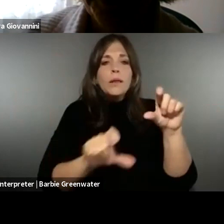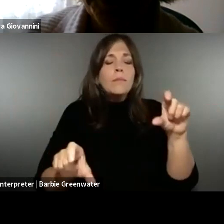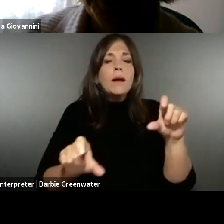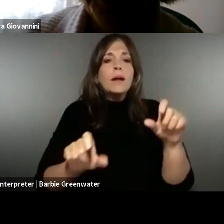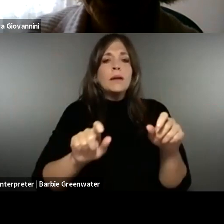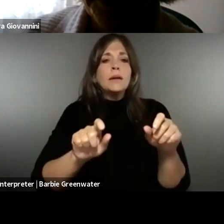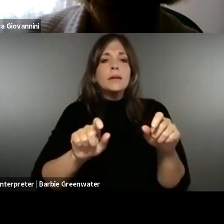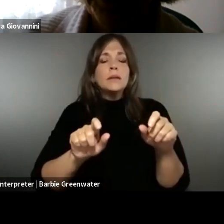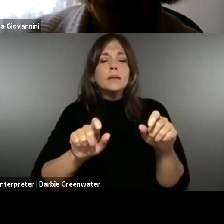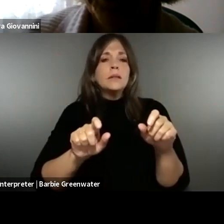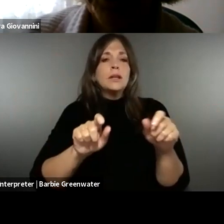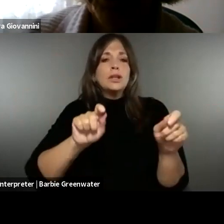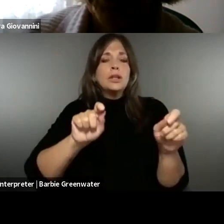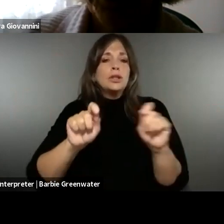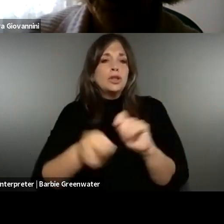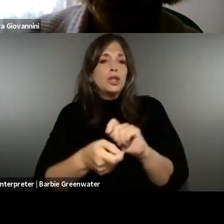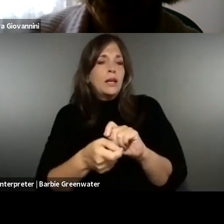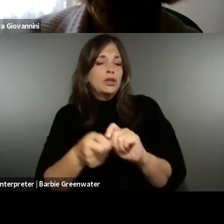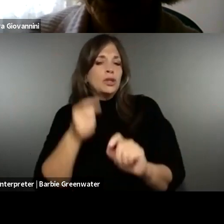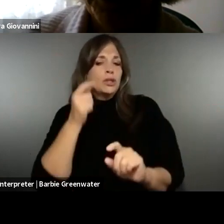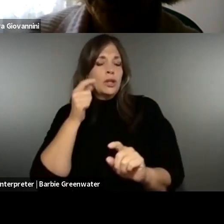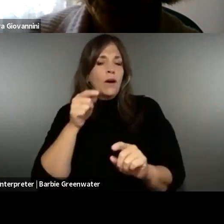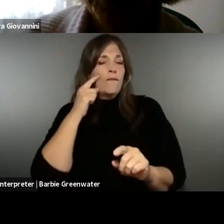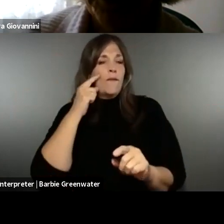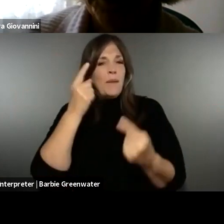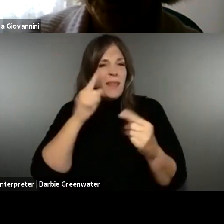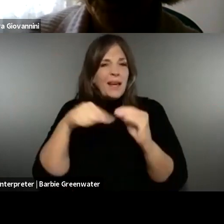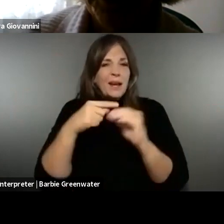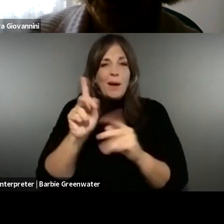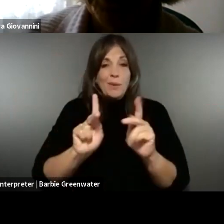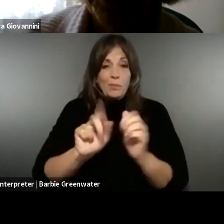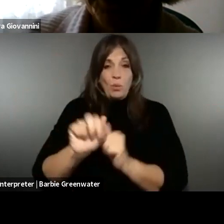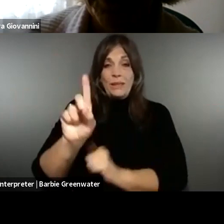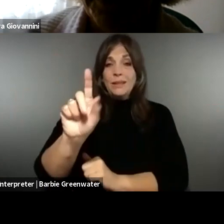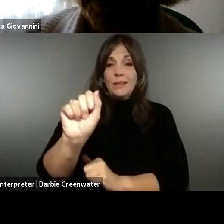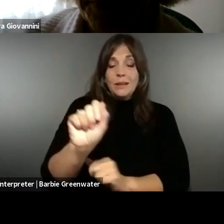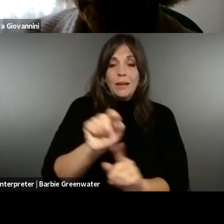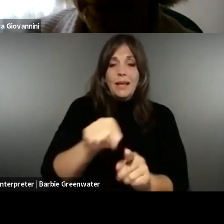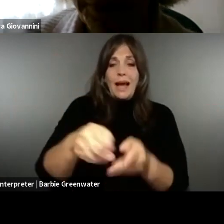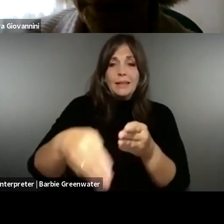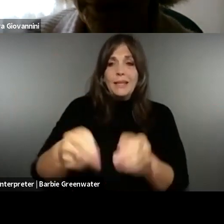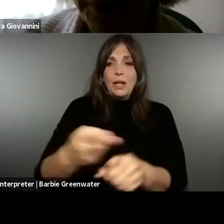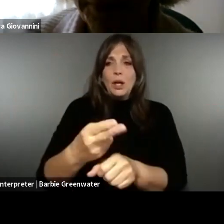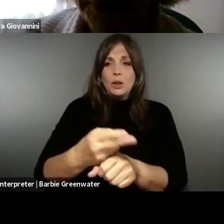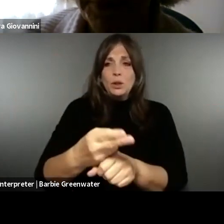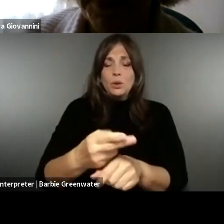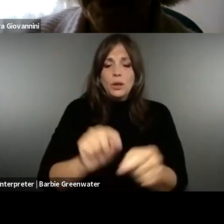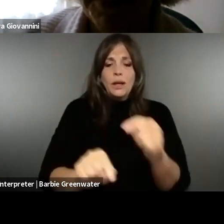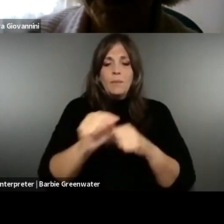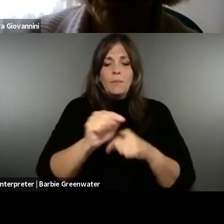is kind of future leaning. How do the panelists envision from thinking about disabled people as the end user